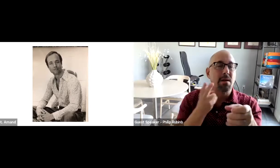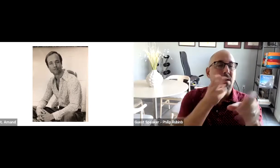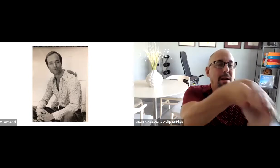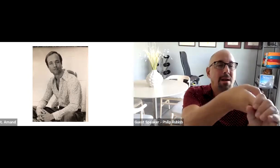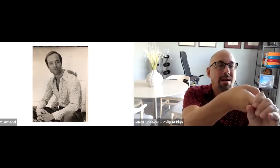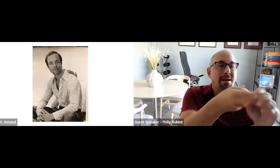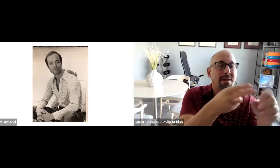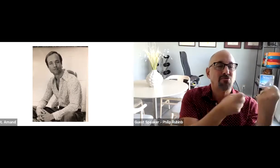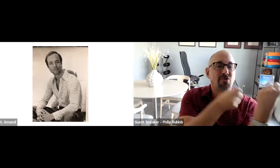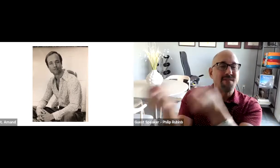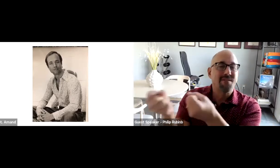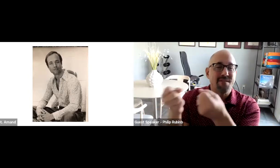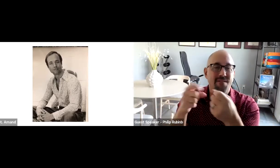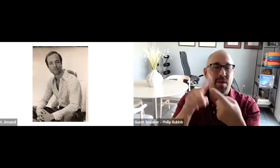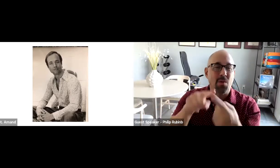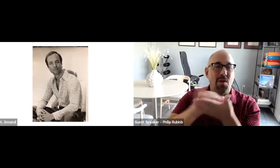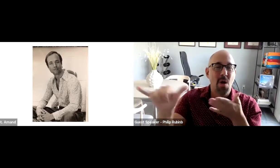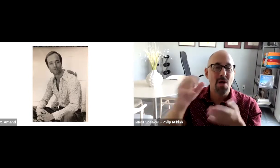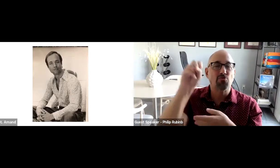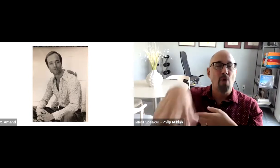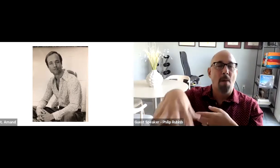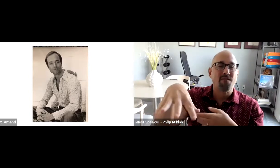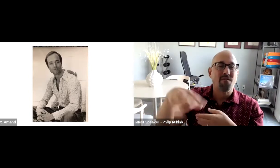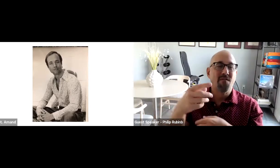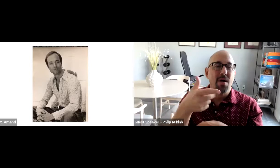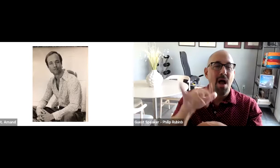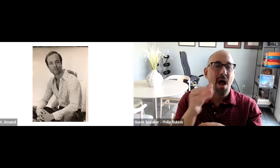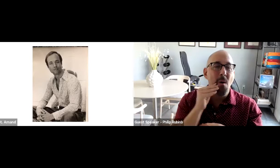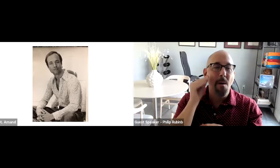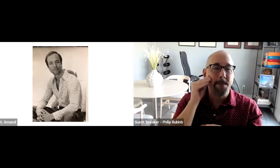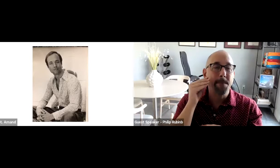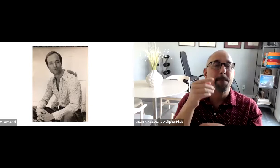would visit their families on the weekends, and I would hitch a ride with them, and they would